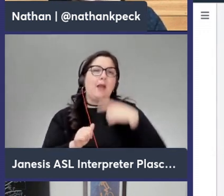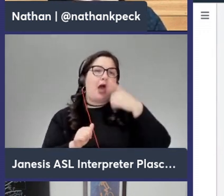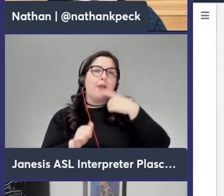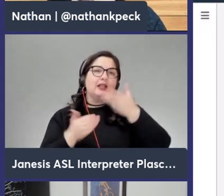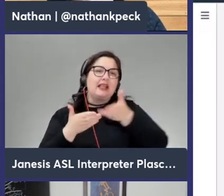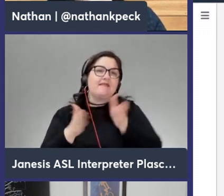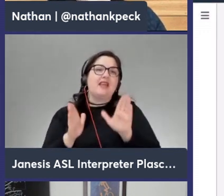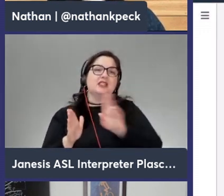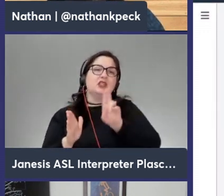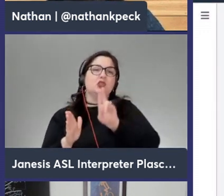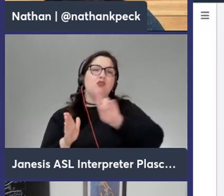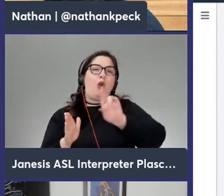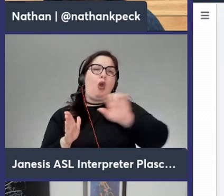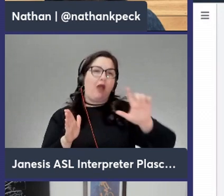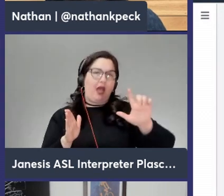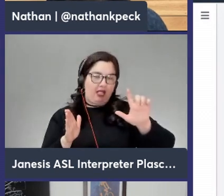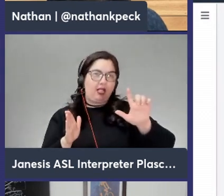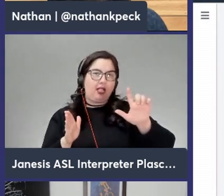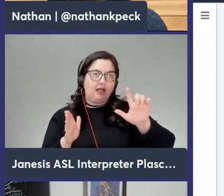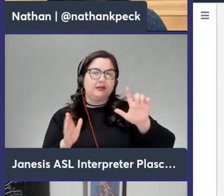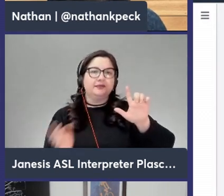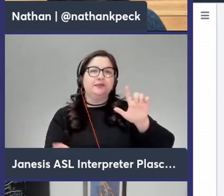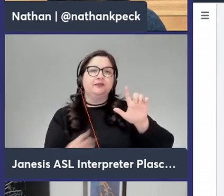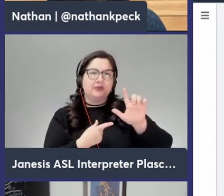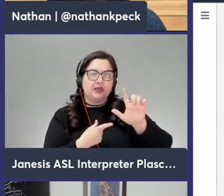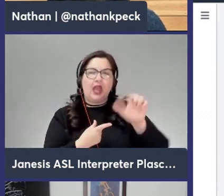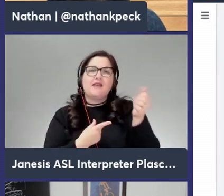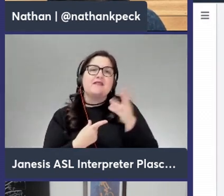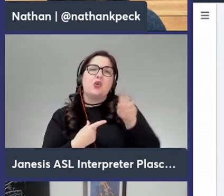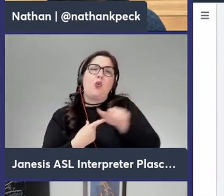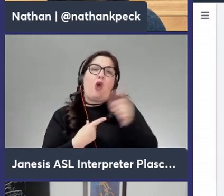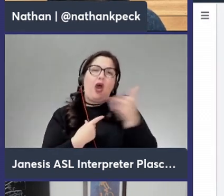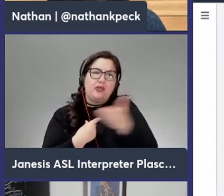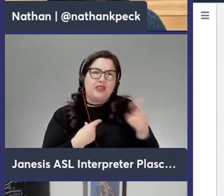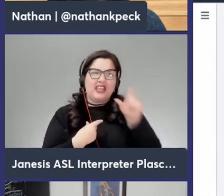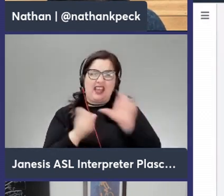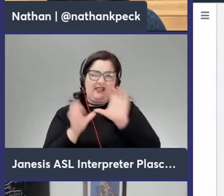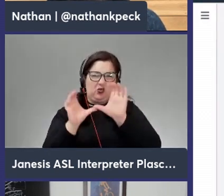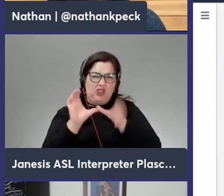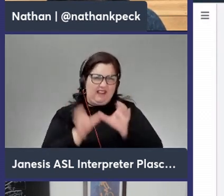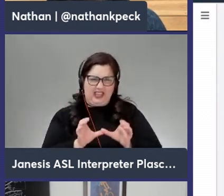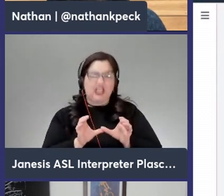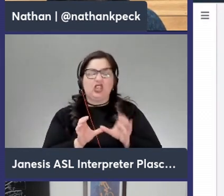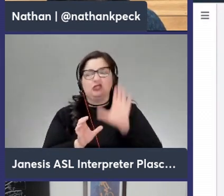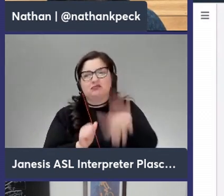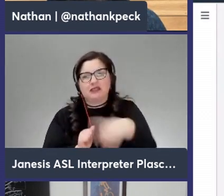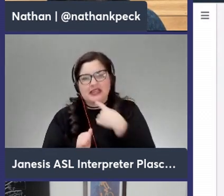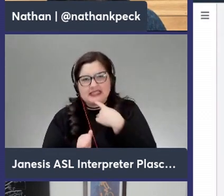So we have a couple other things that we have to configure here. Like I said, I'm gonna leave things mostly